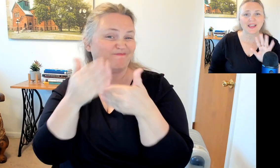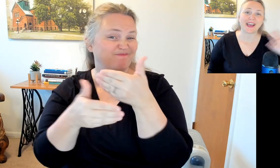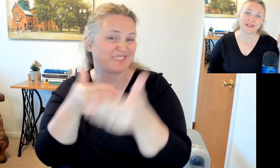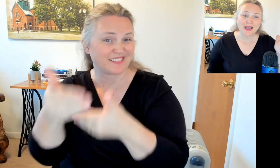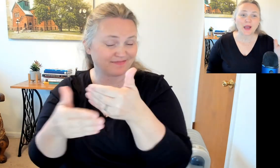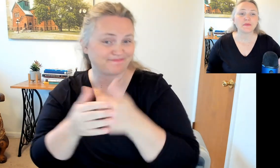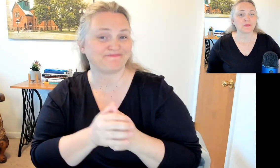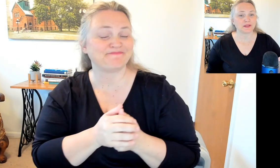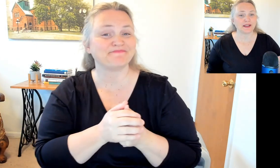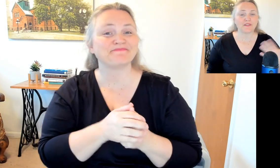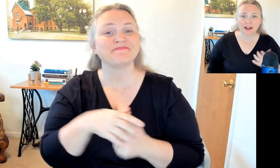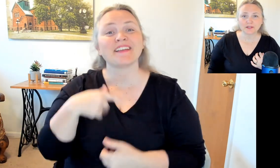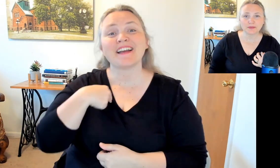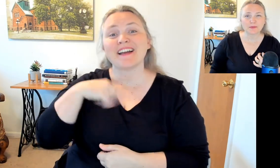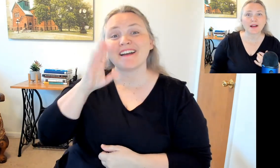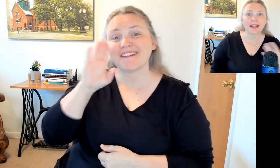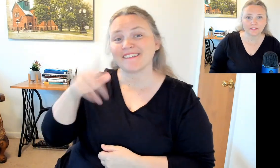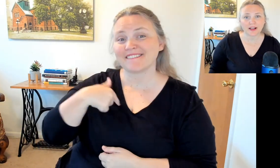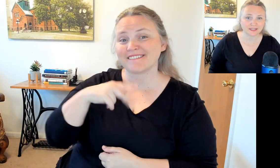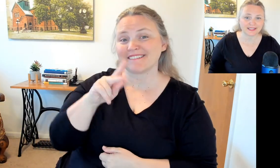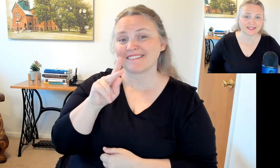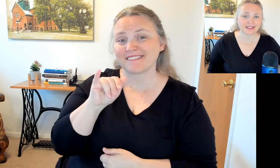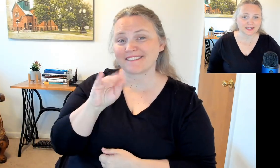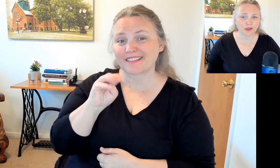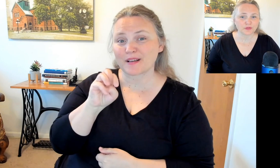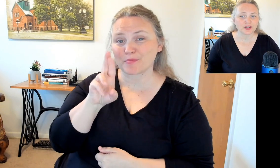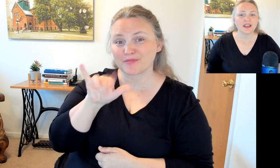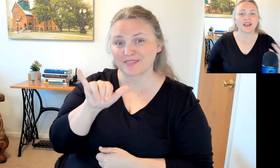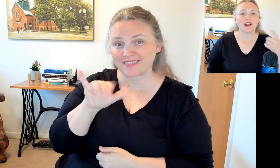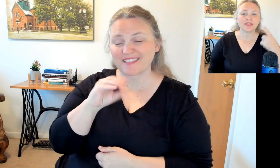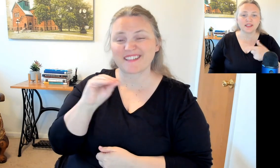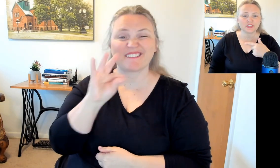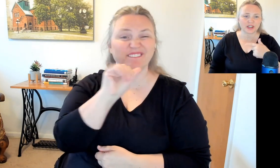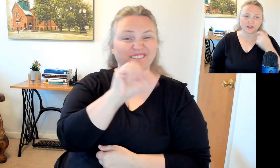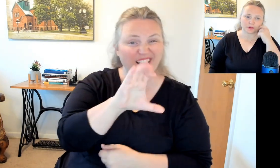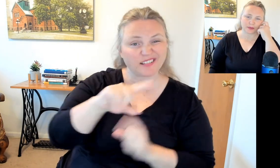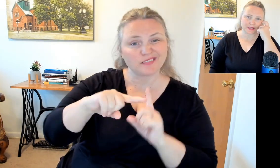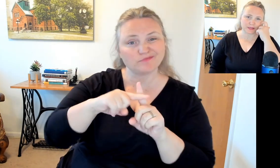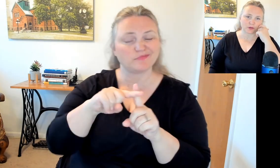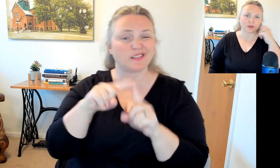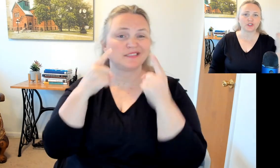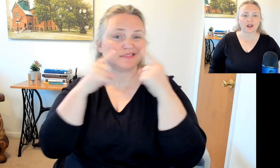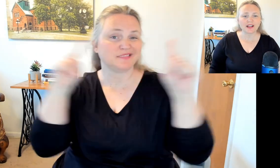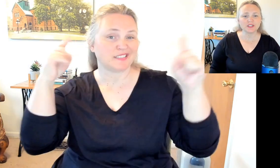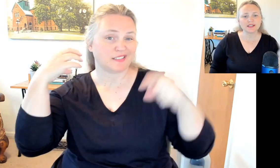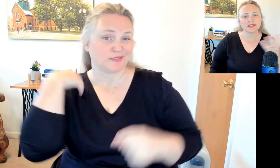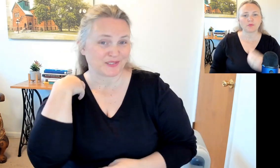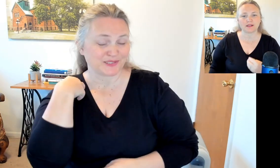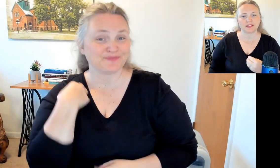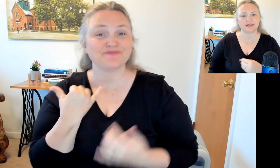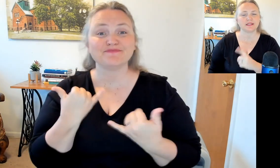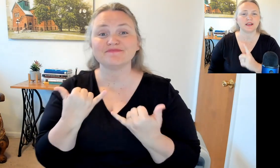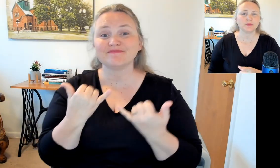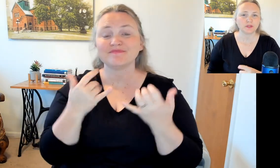Hi, I'm Kimberly, a faculty member and a faculty success coach. And on this channel, we explore strategies and processes to help you